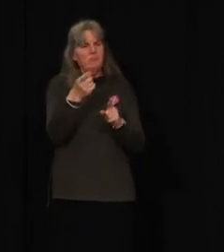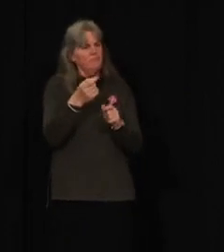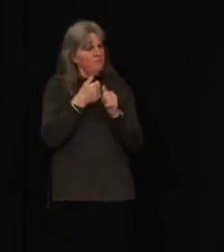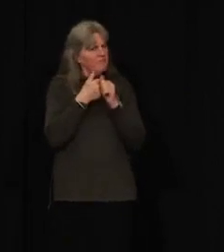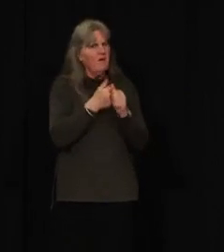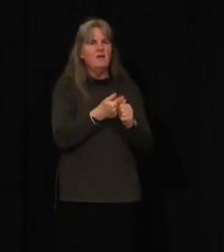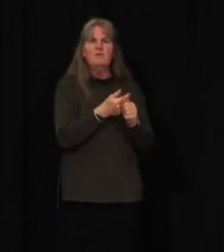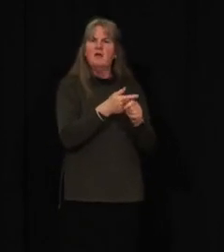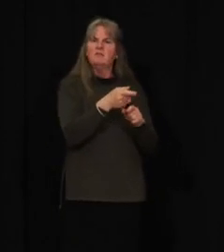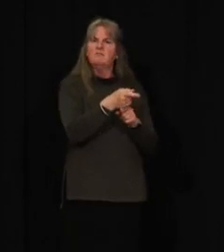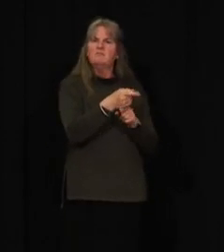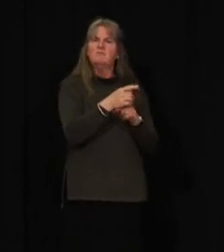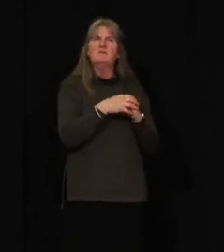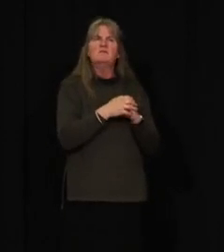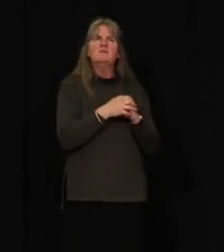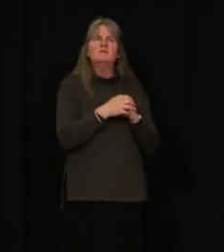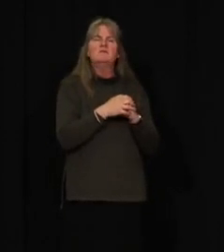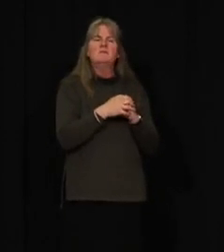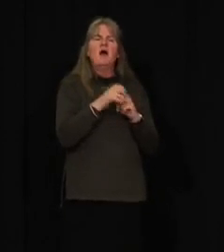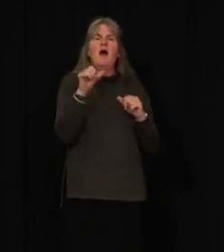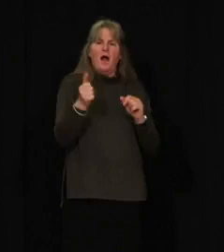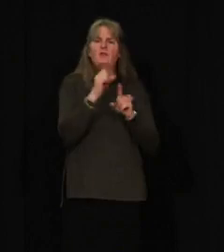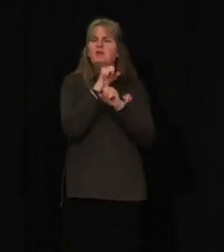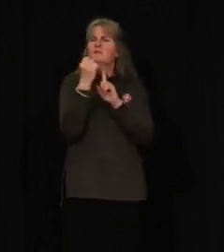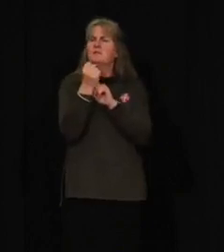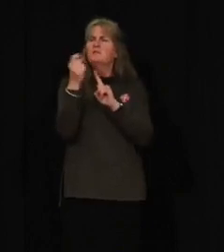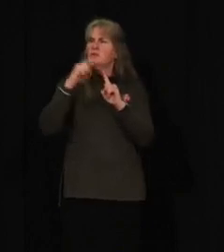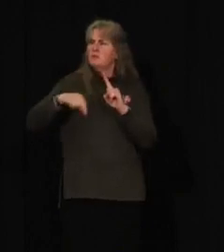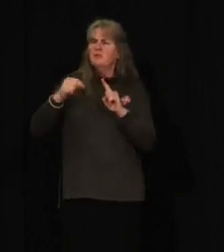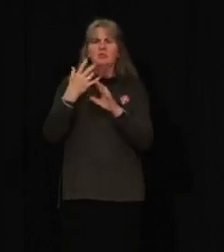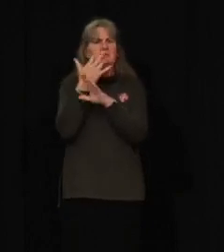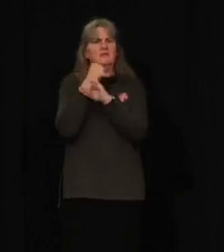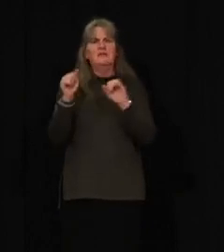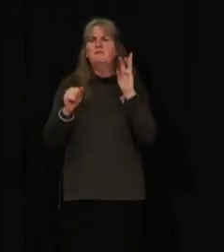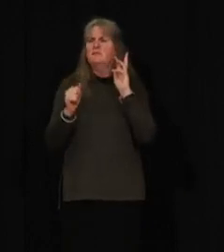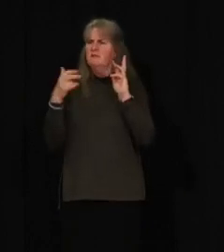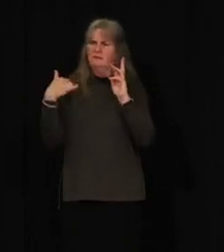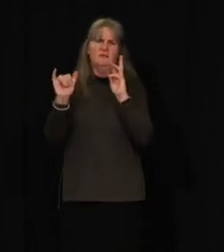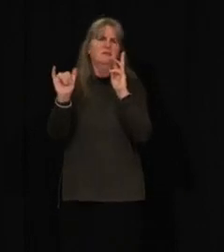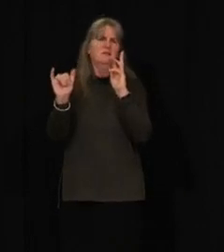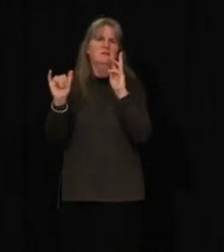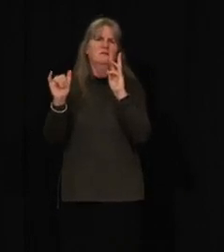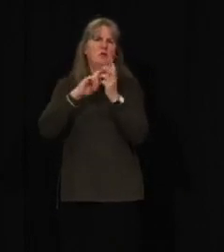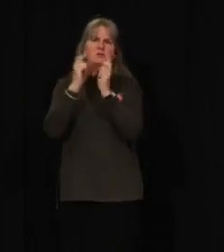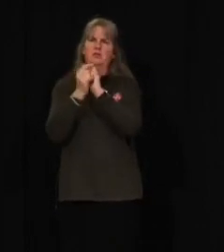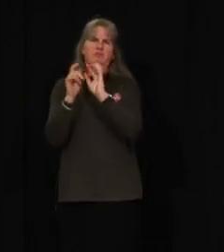stick to that, but in all other situations to keep the Safe Six in mind and also to read